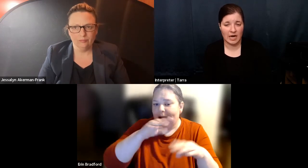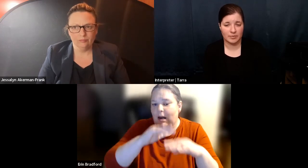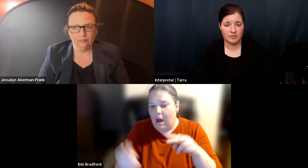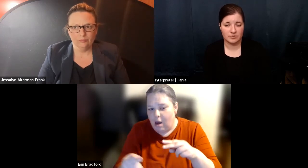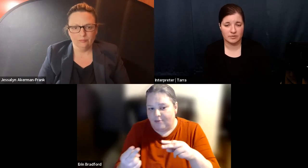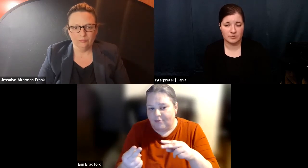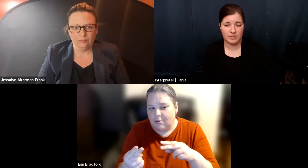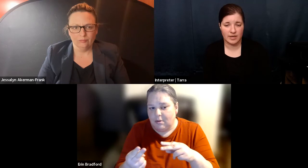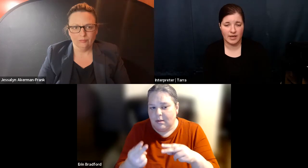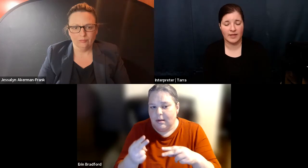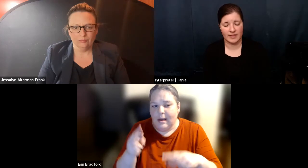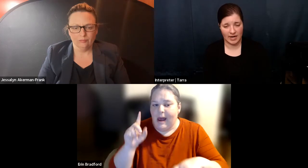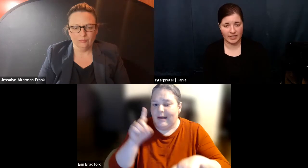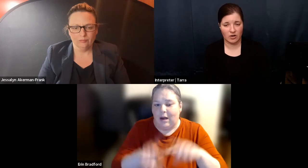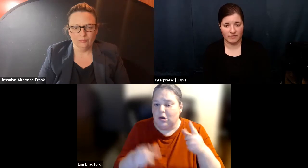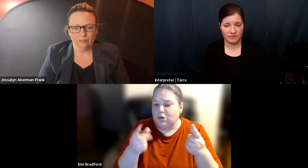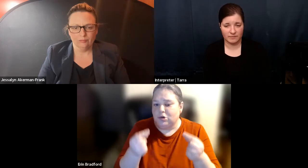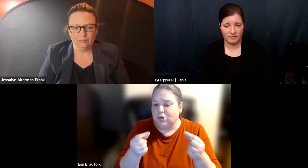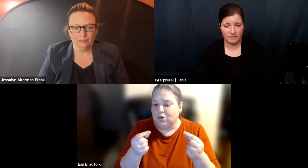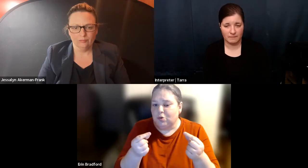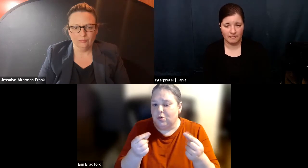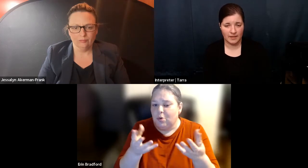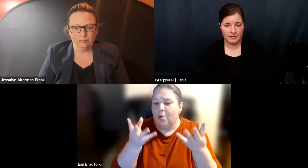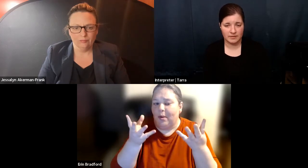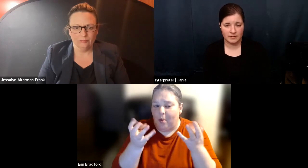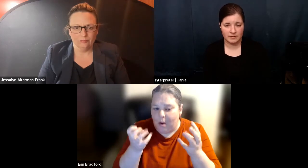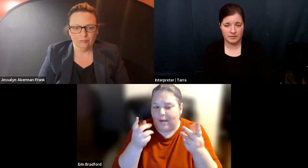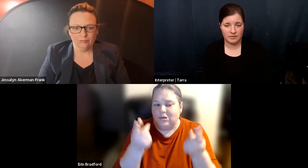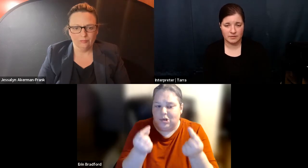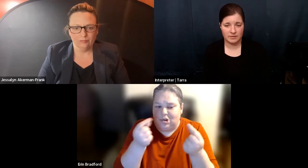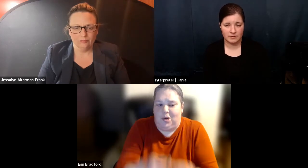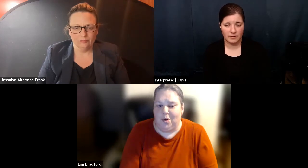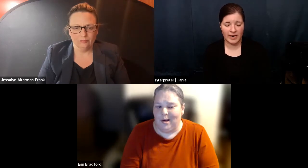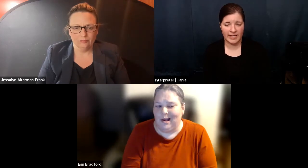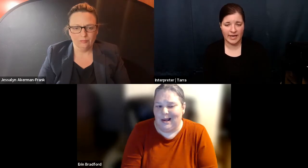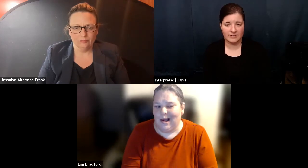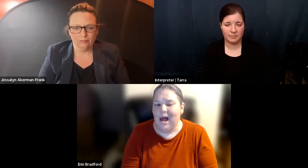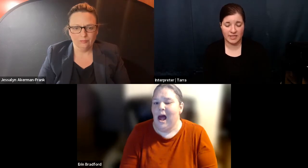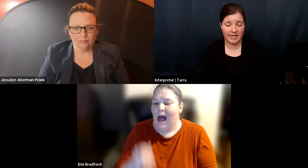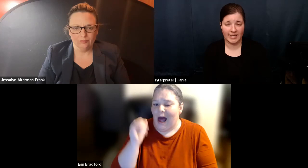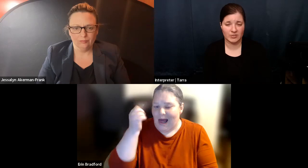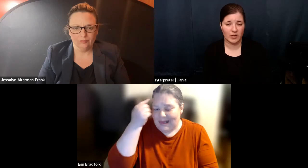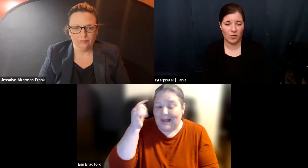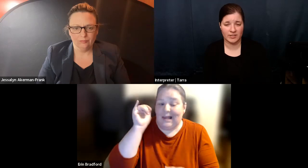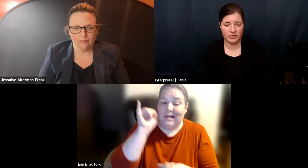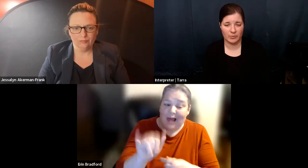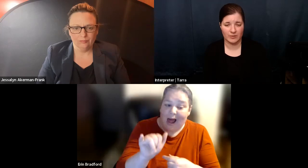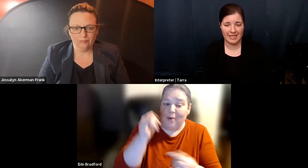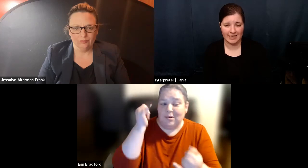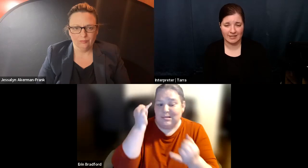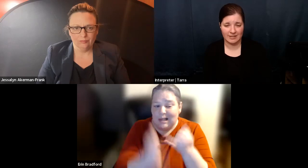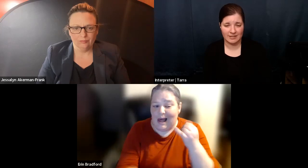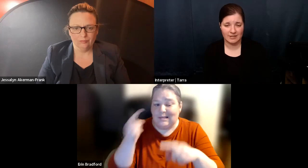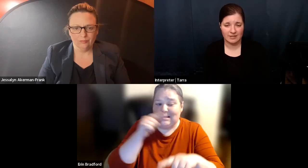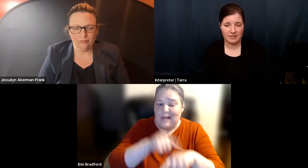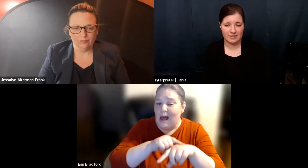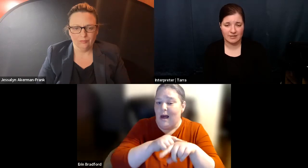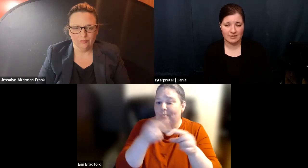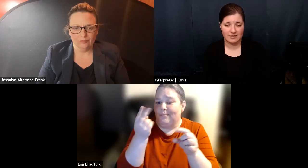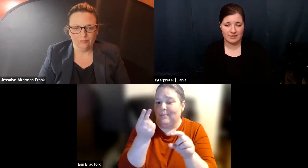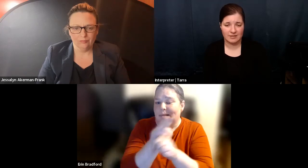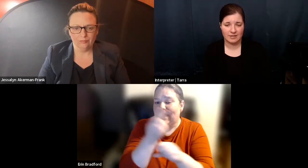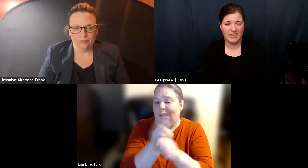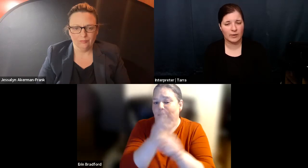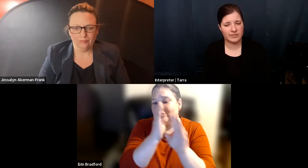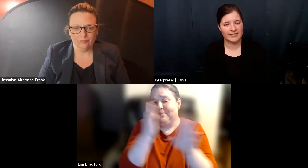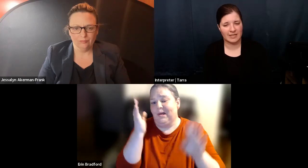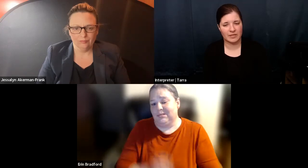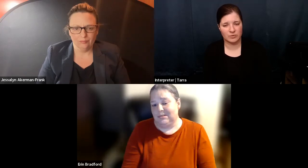So I have to ride that loop several times, three more times before I find